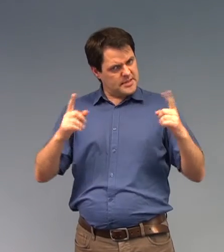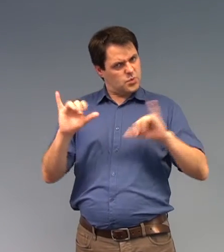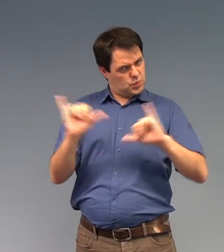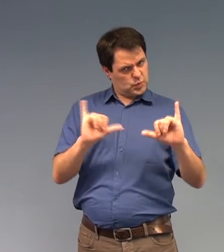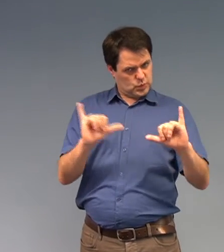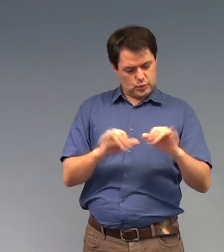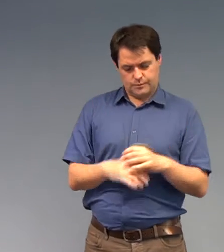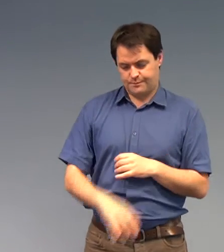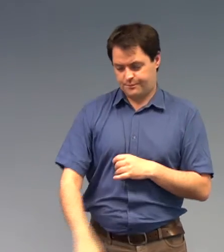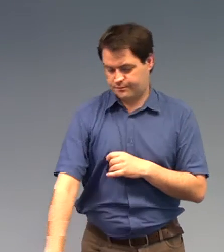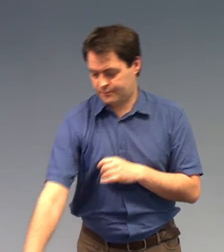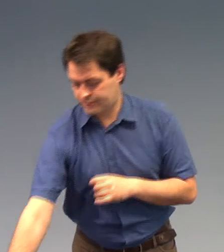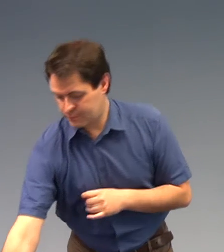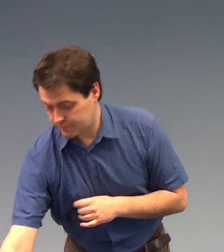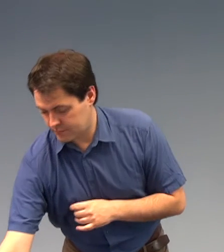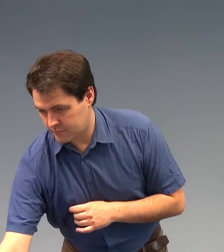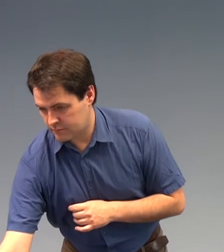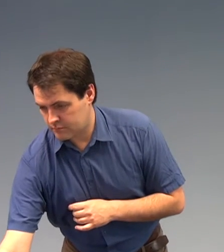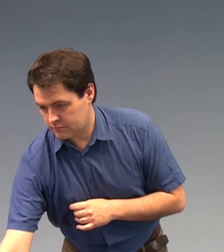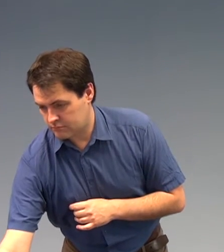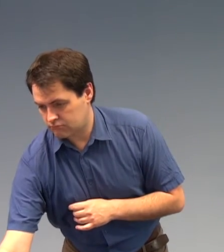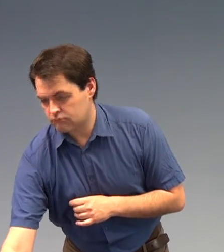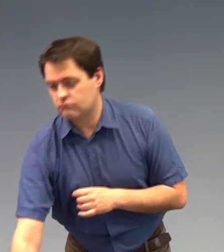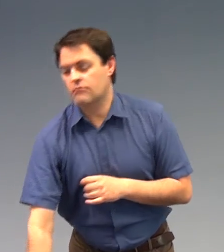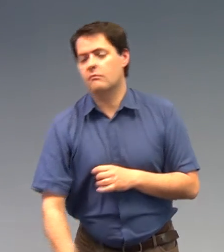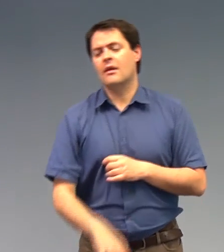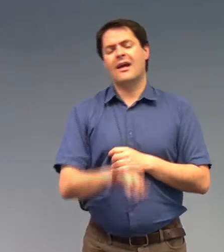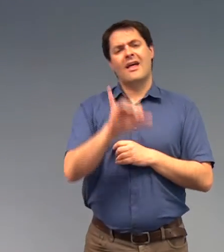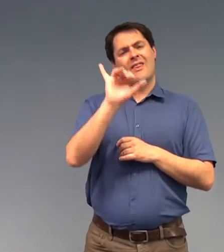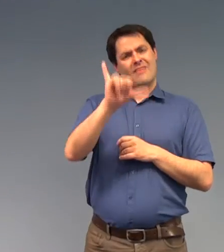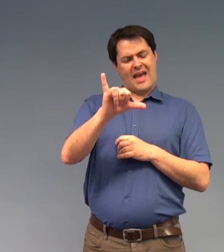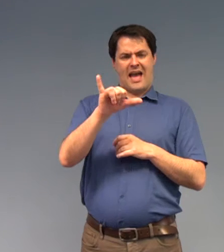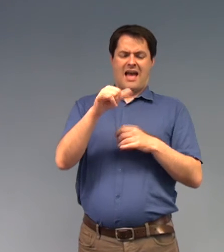We would call that an enrichment.